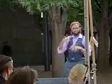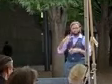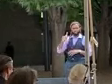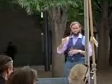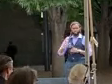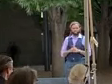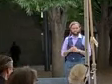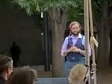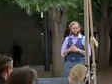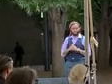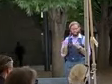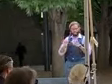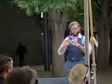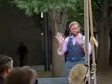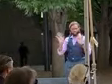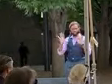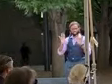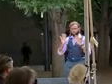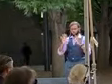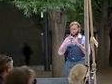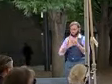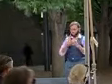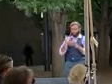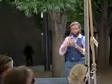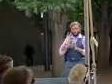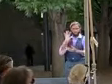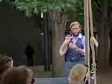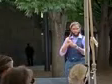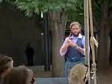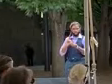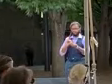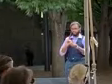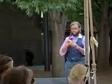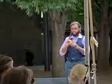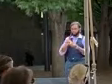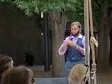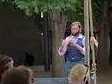Clear, comprehensive prohibition against discrimination.